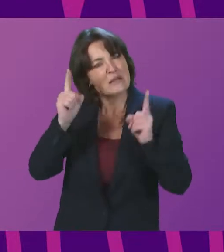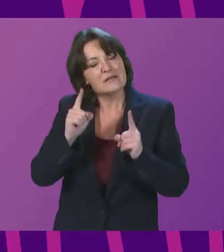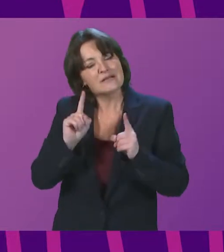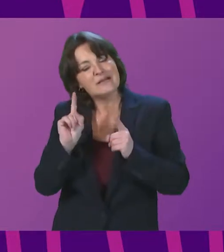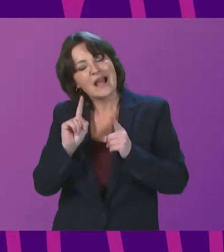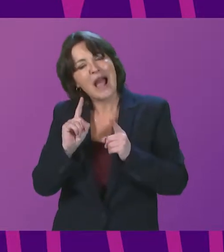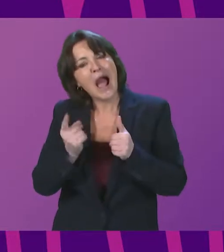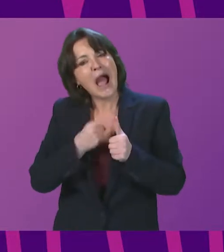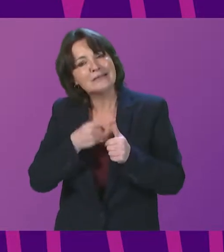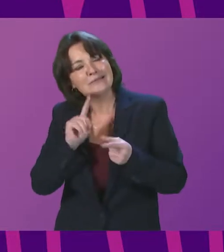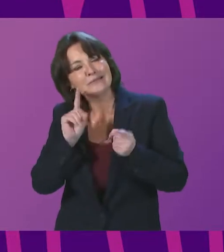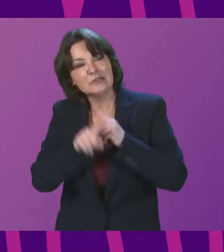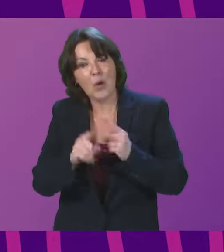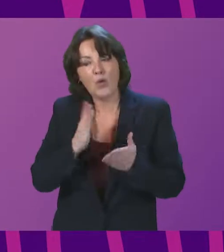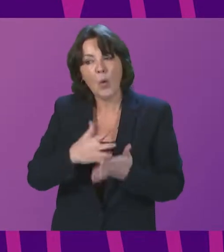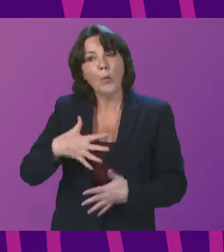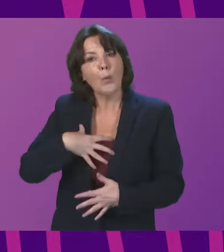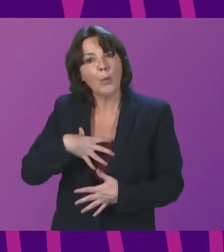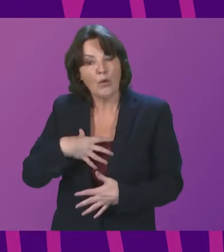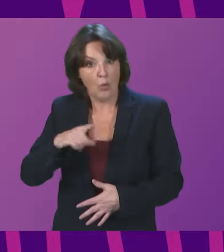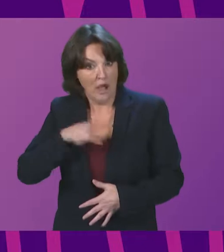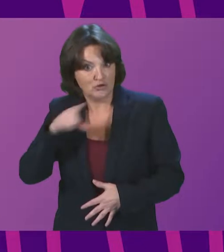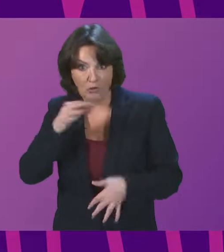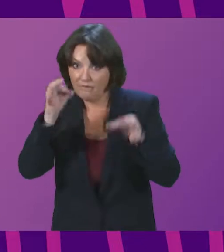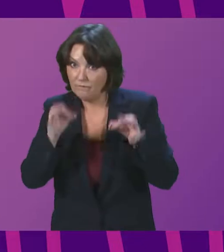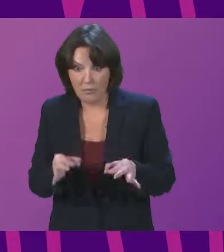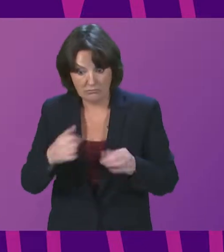She has confirmed to the Parliament that there was no direct link between the Government’s